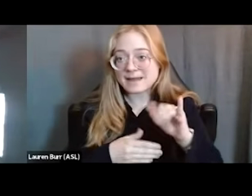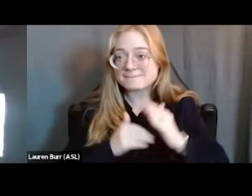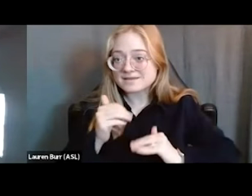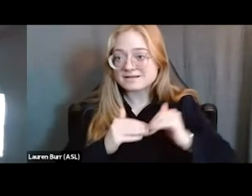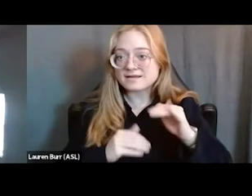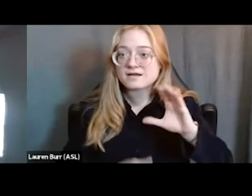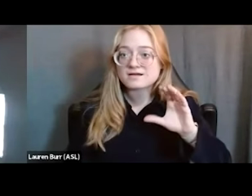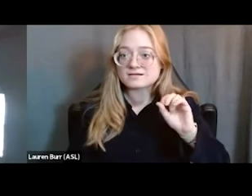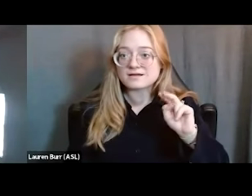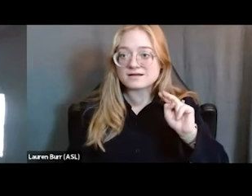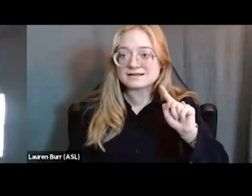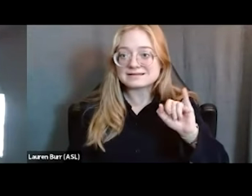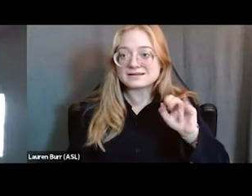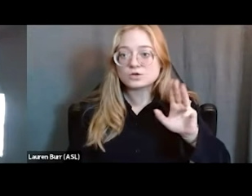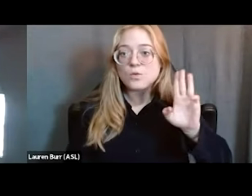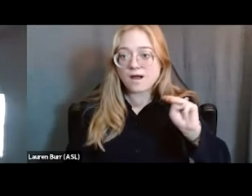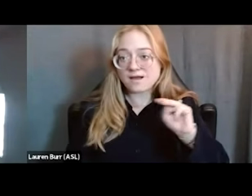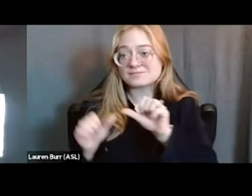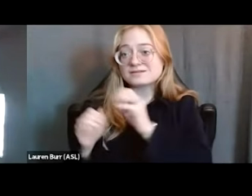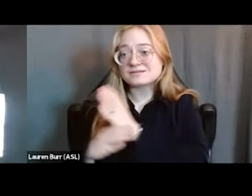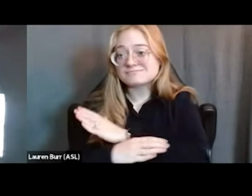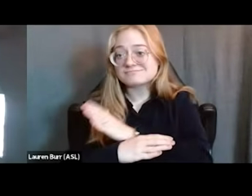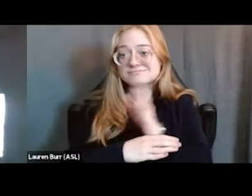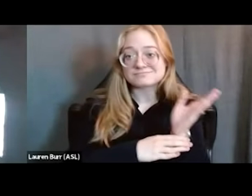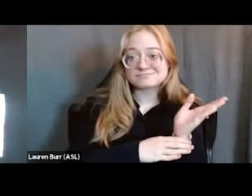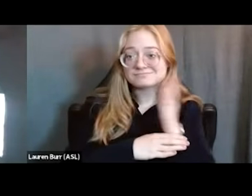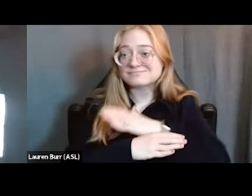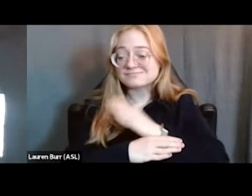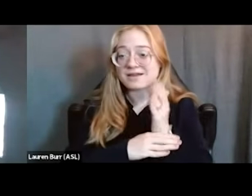How do we leverage and bring in PT, physical therapy,